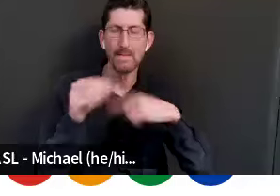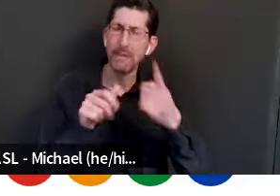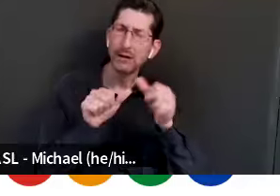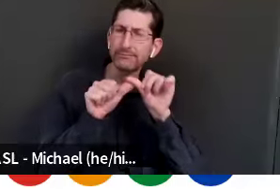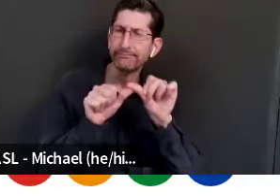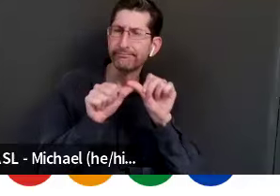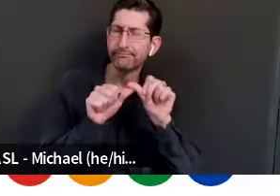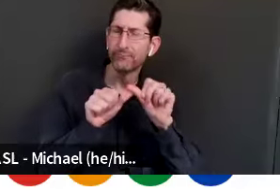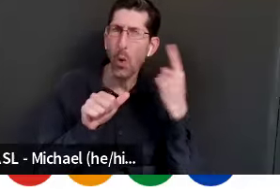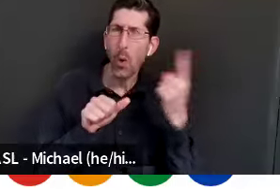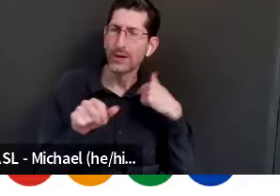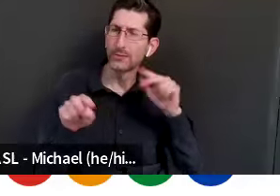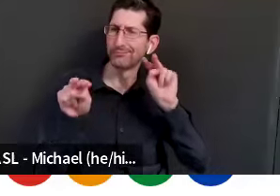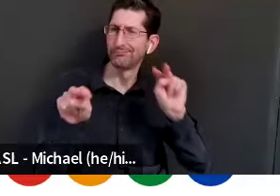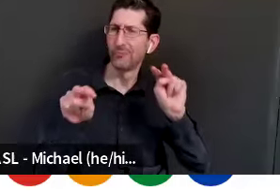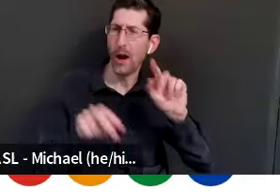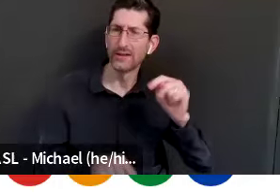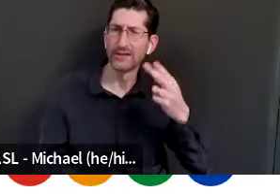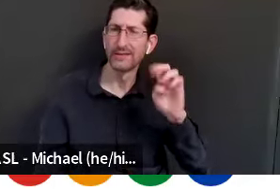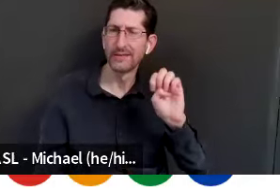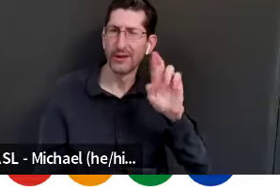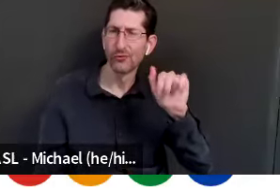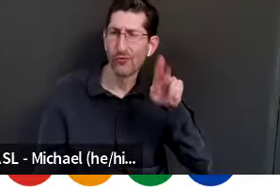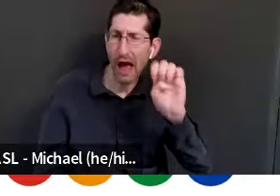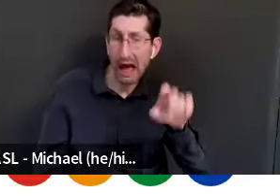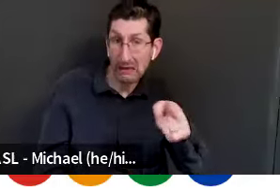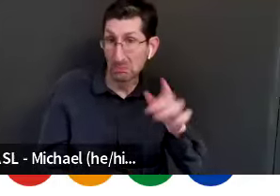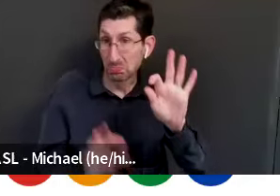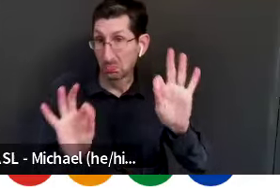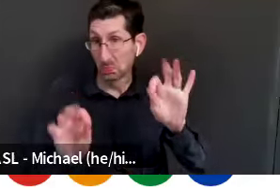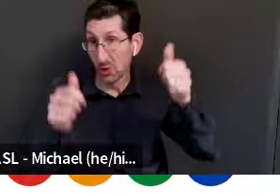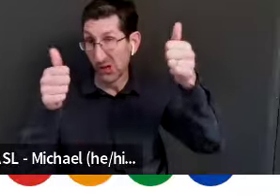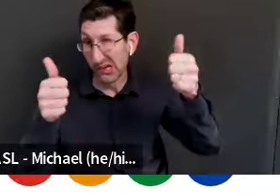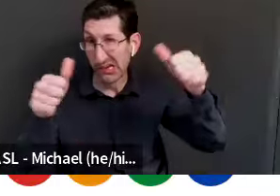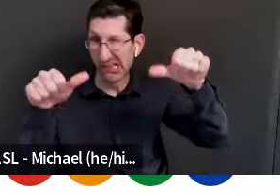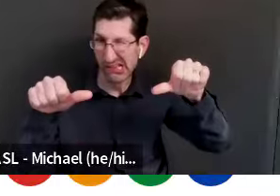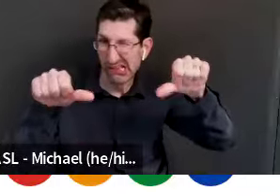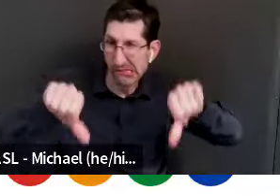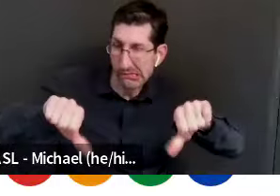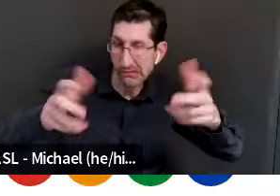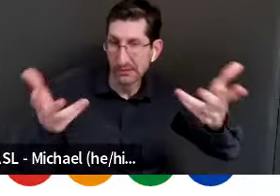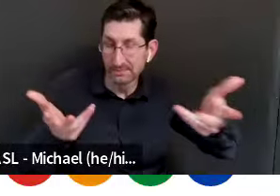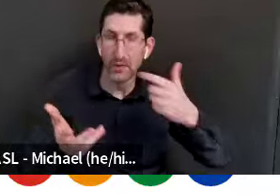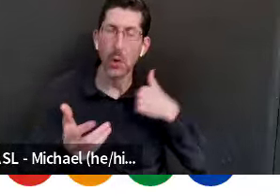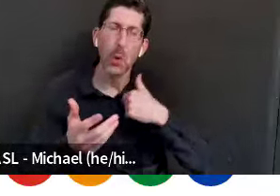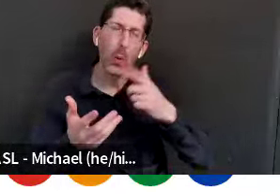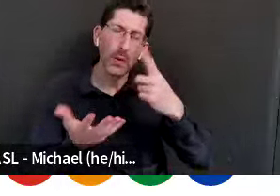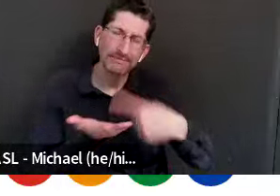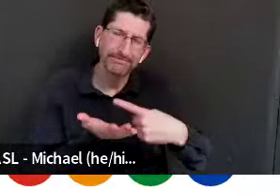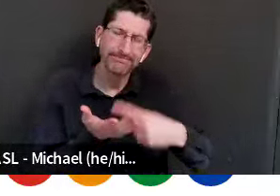AND THE LAST SECTION WE HAVE HERE IS ONGOING PERFORMANCE MONITORING OF THE RIDE.